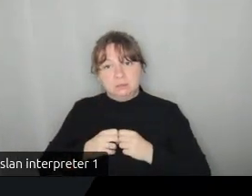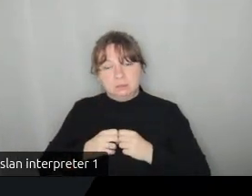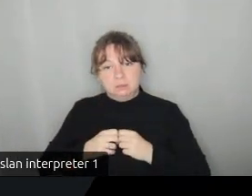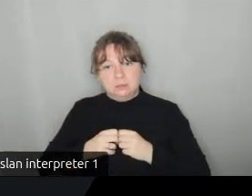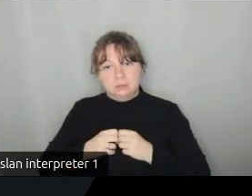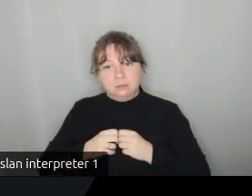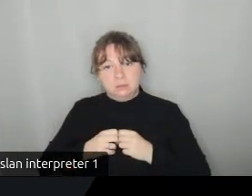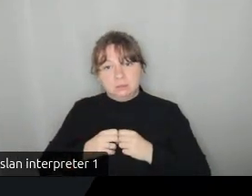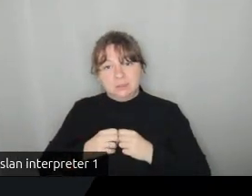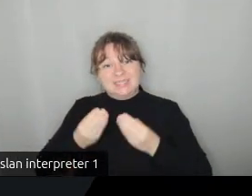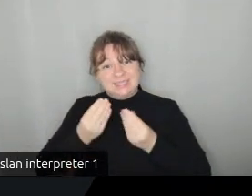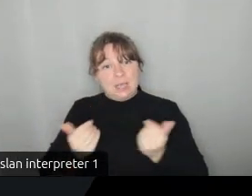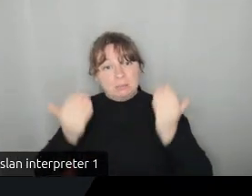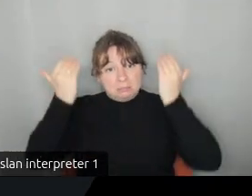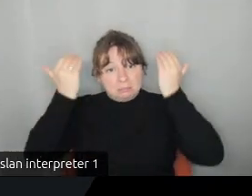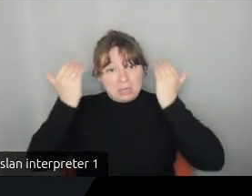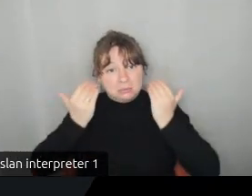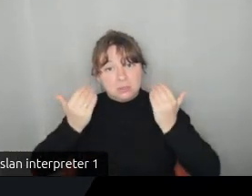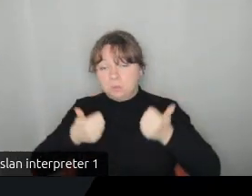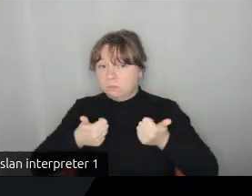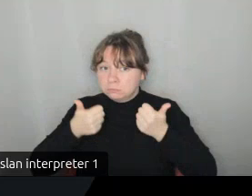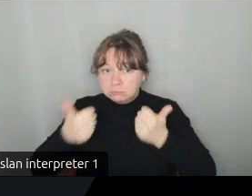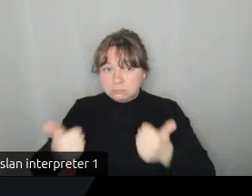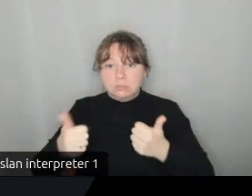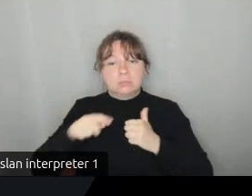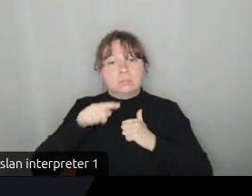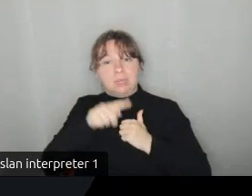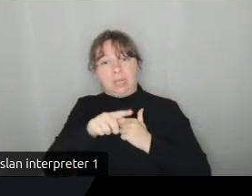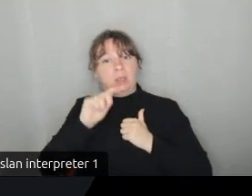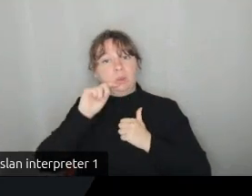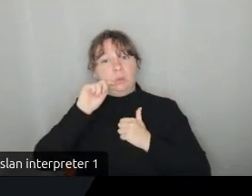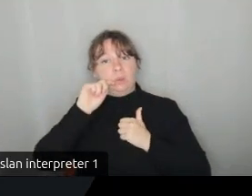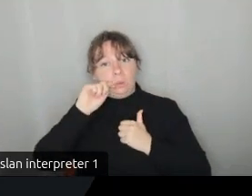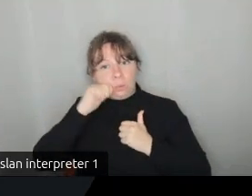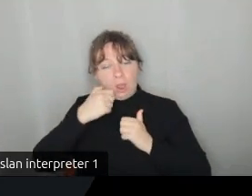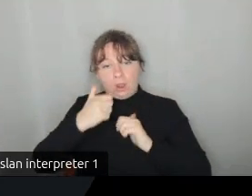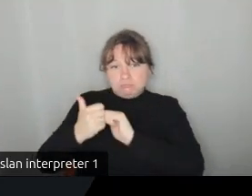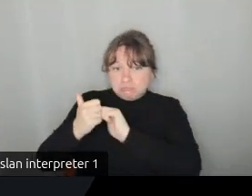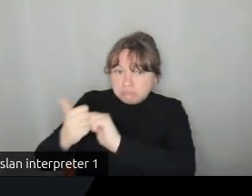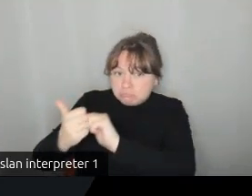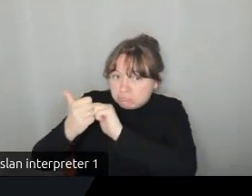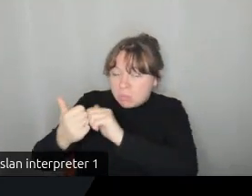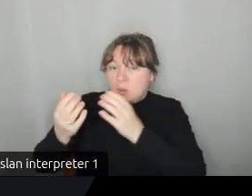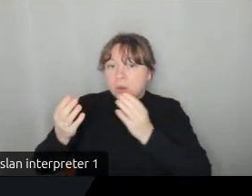but some magistrates have been very good to um be collaborative and including for example